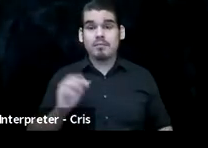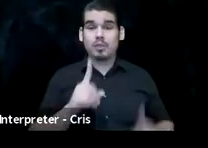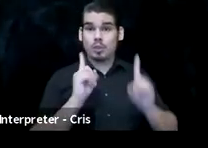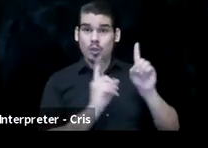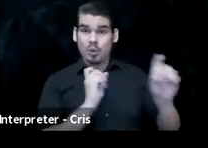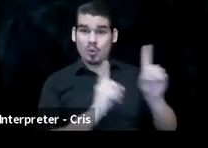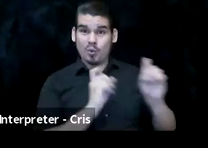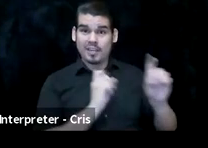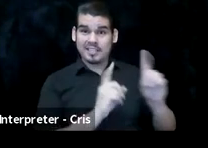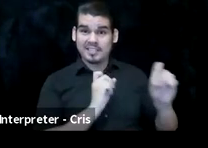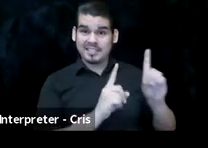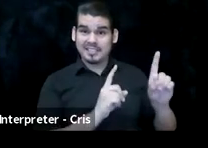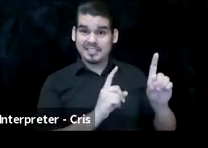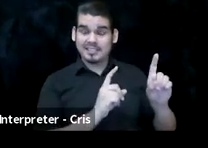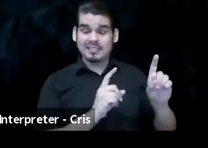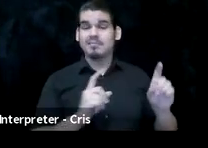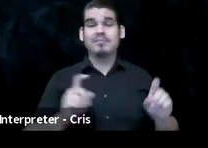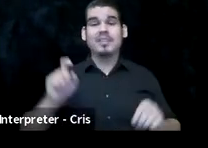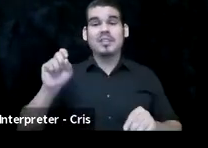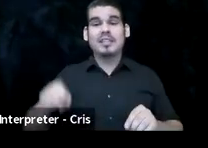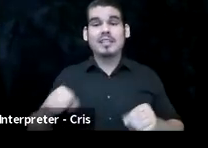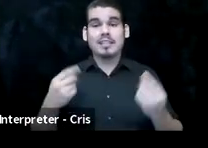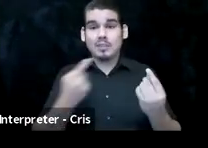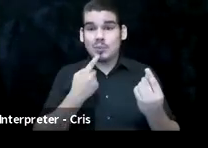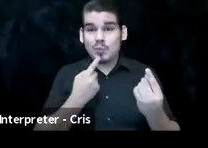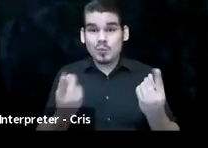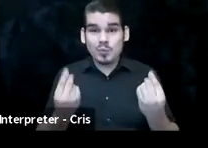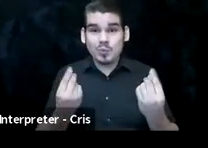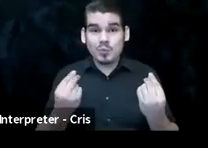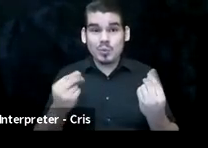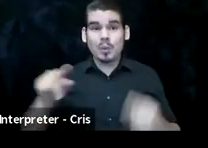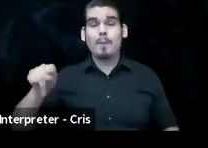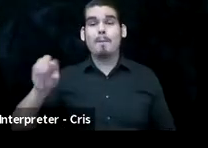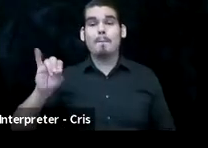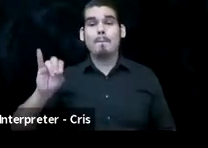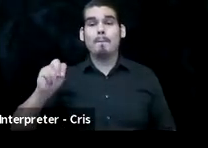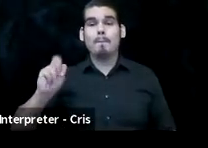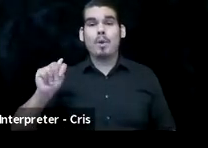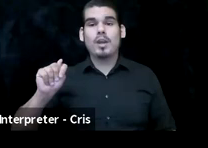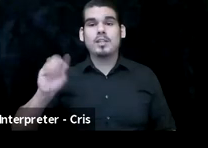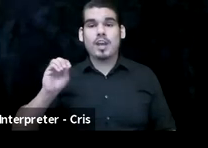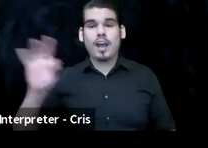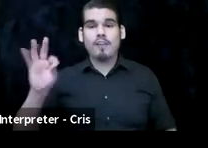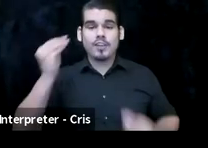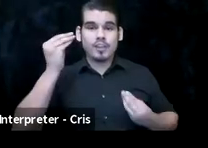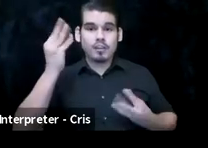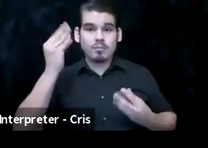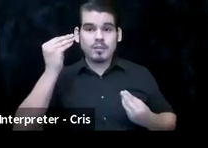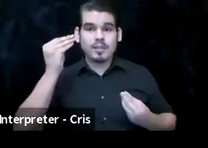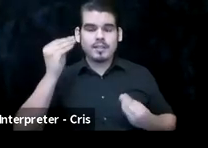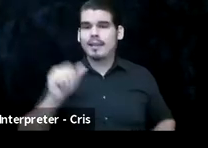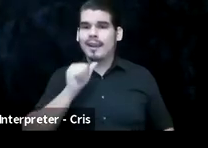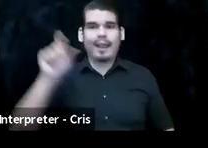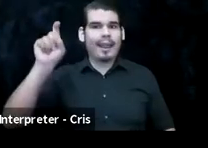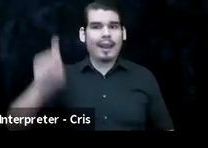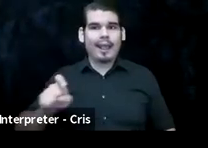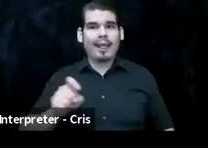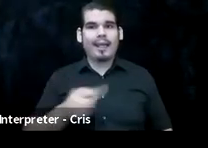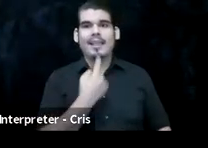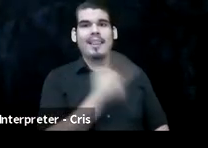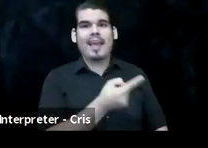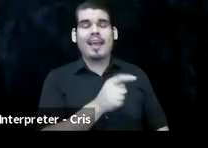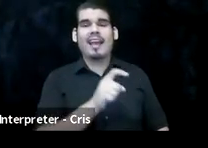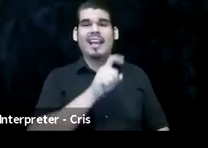Gerardo Chavez, RAD IX: Instead of you know, saying, I have a question in the chat that's That is why you have emotion their problem into inquiries, you have a question about the parliamentary.